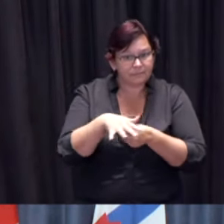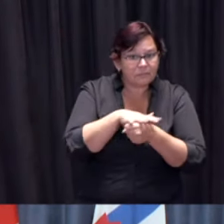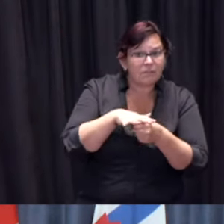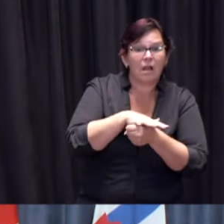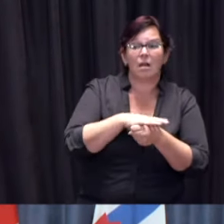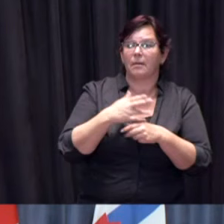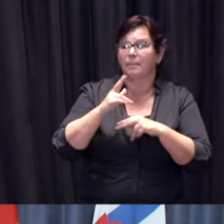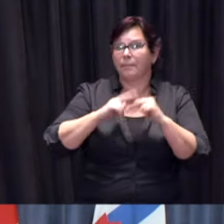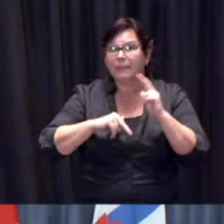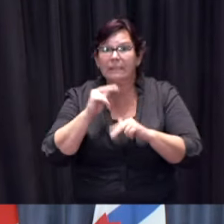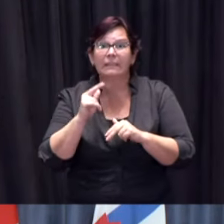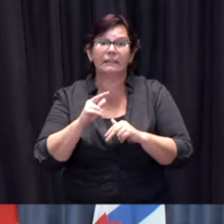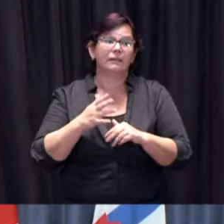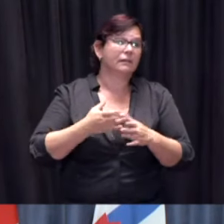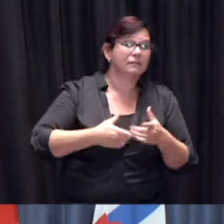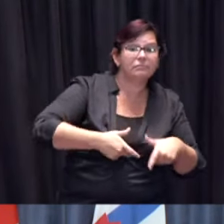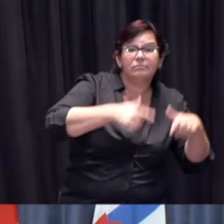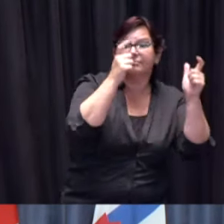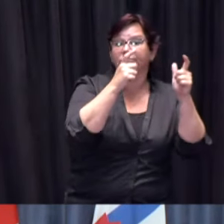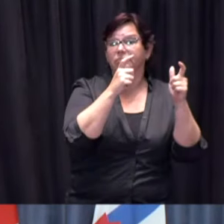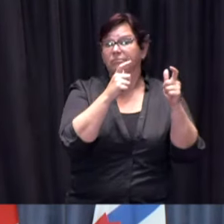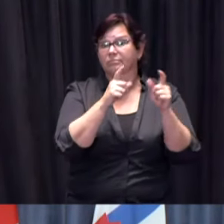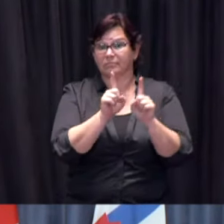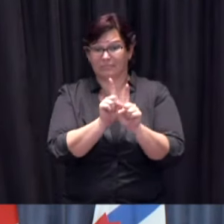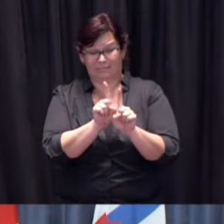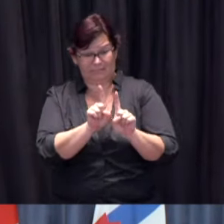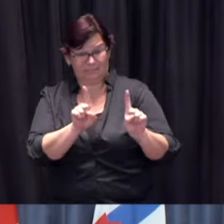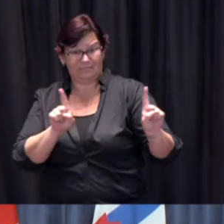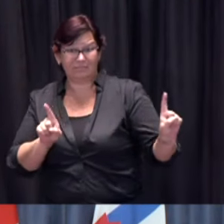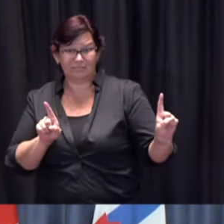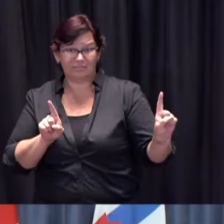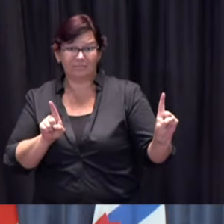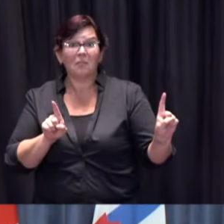We know that physical distancing works. That's why we're proposing